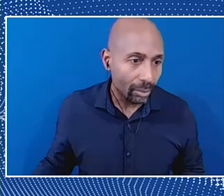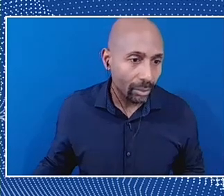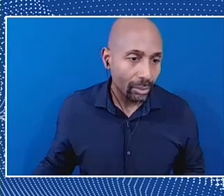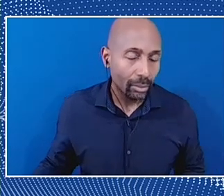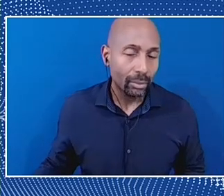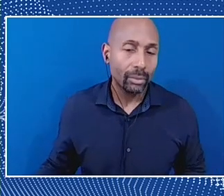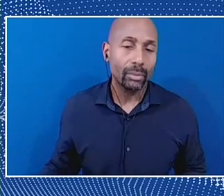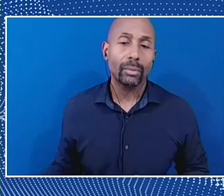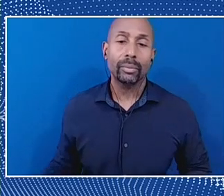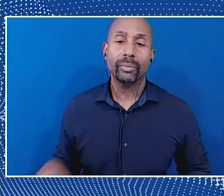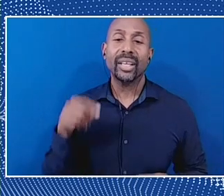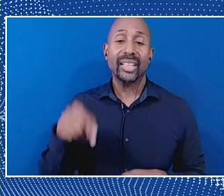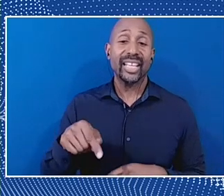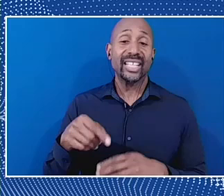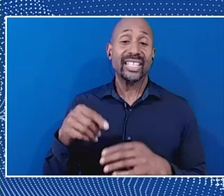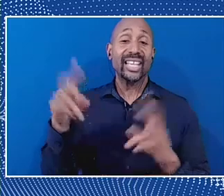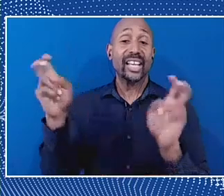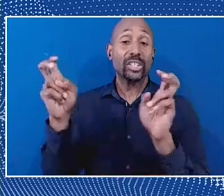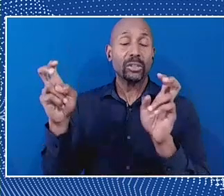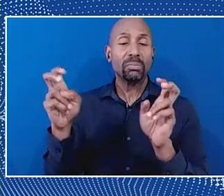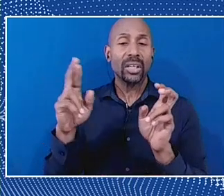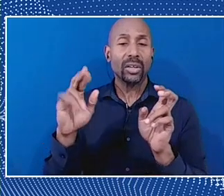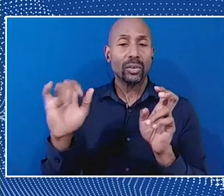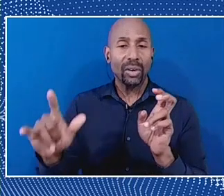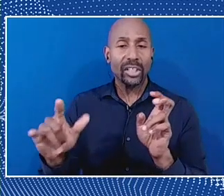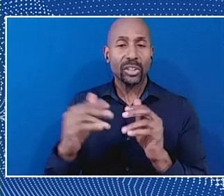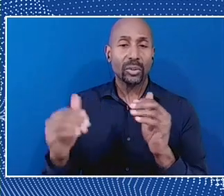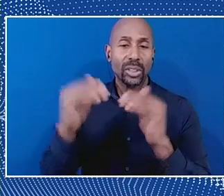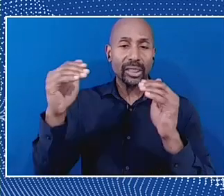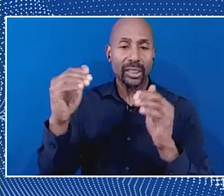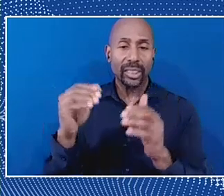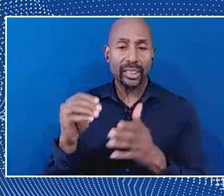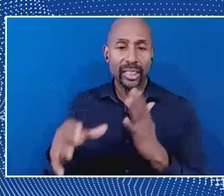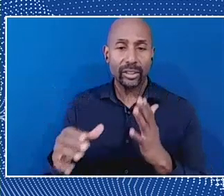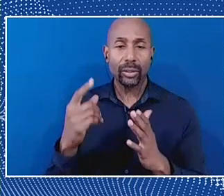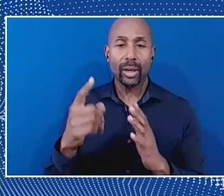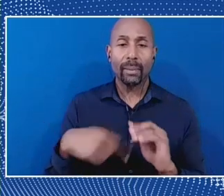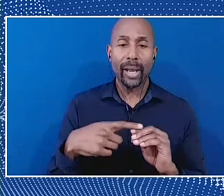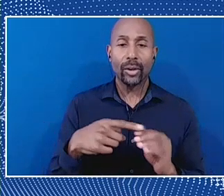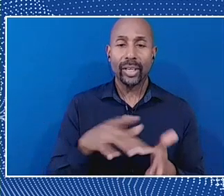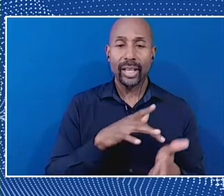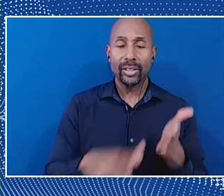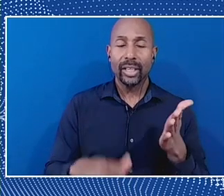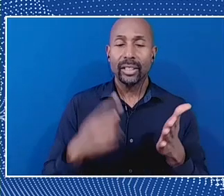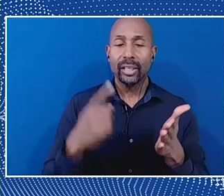loan repayments, and over 50% of Black borrowers likely- are likely to default as